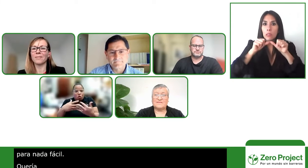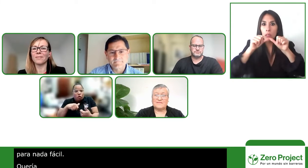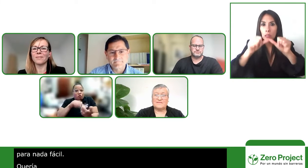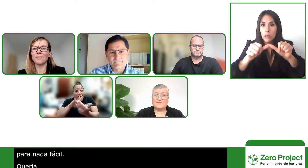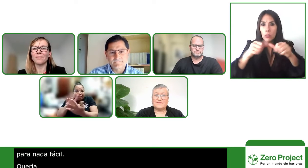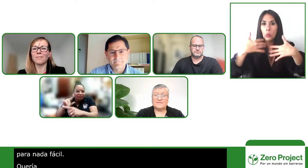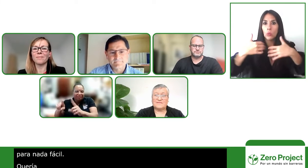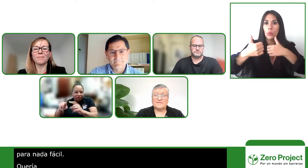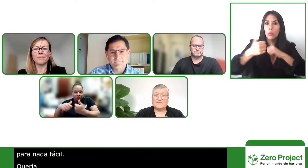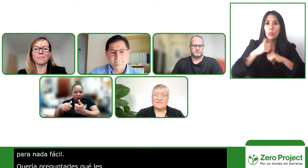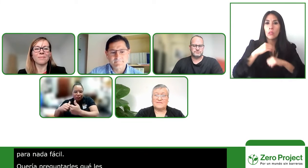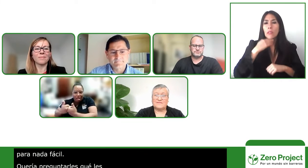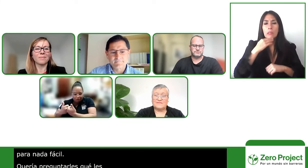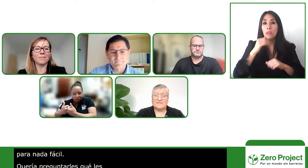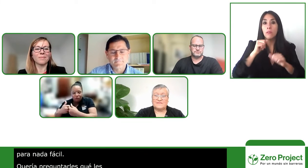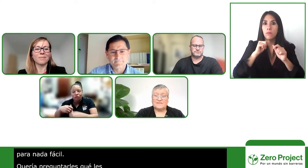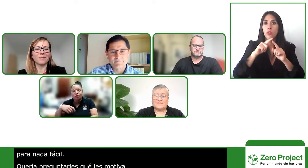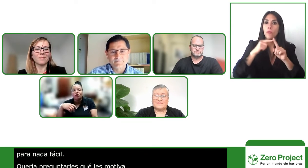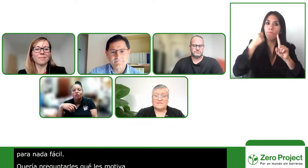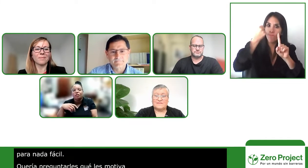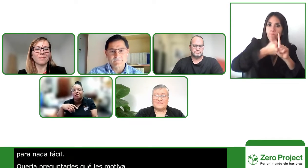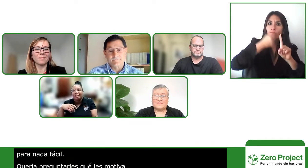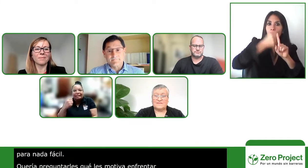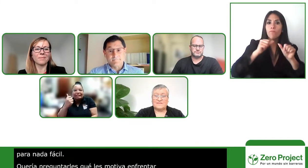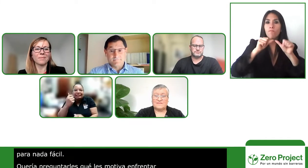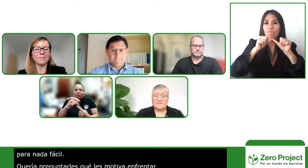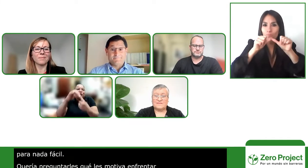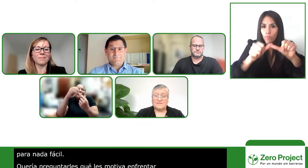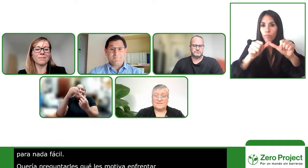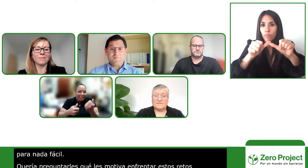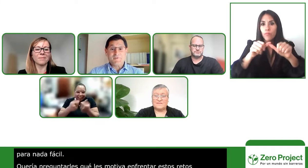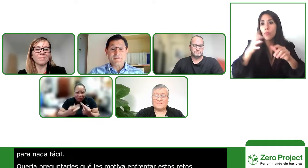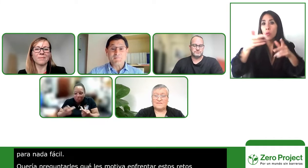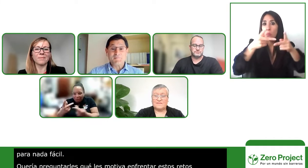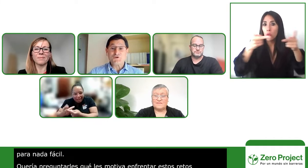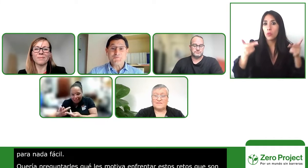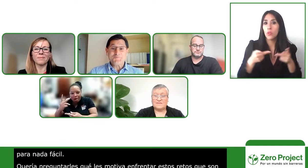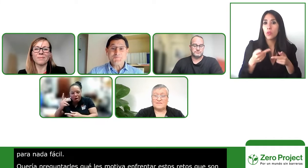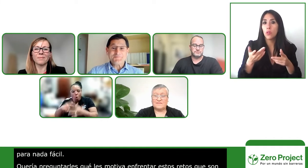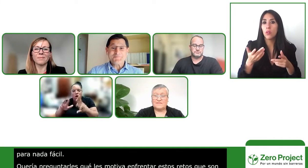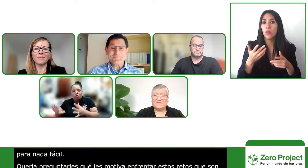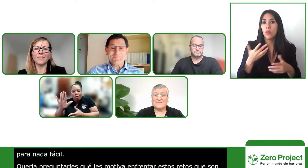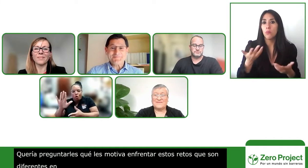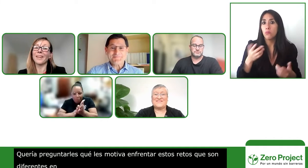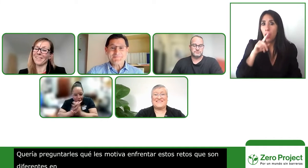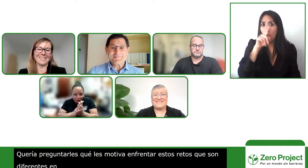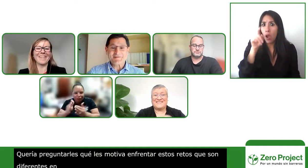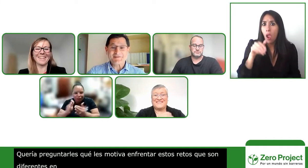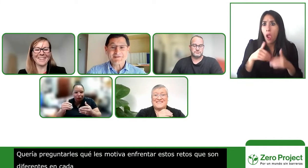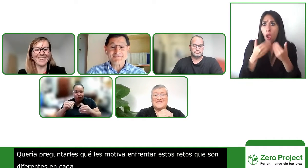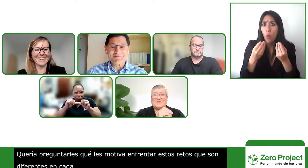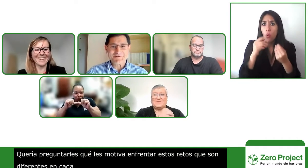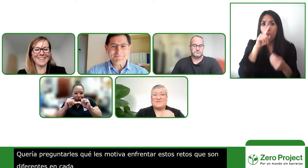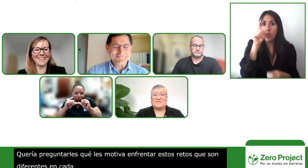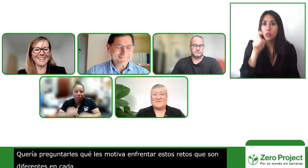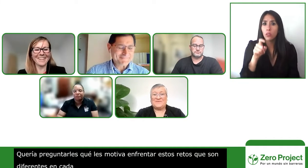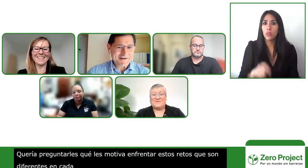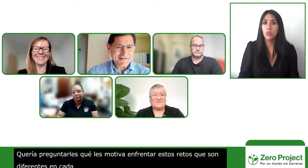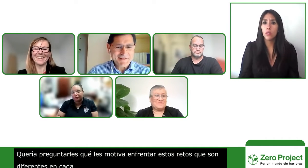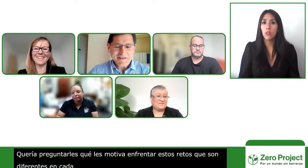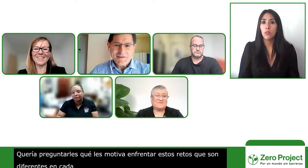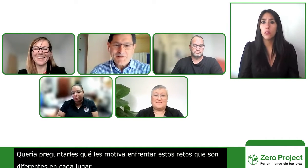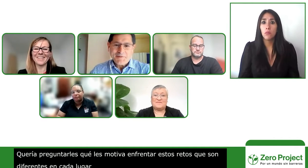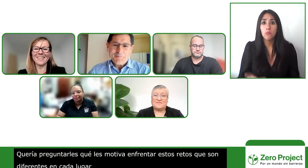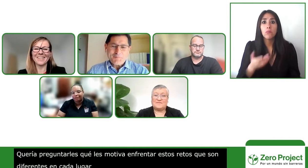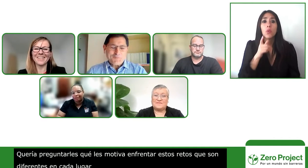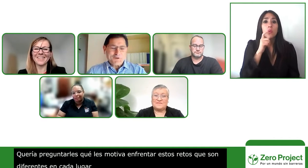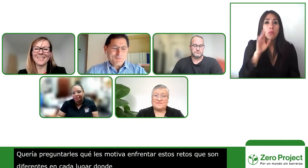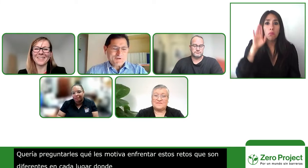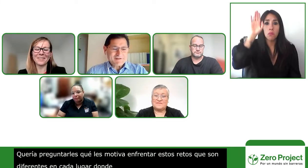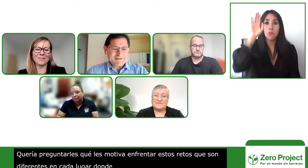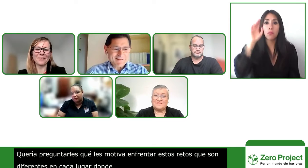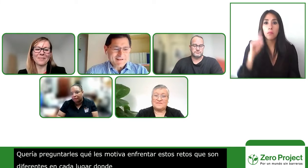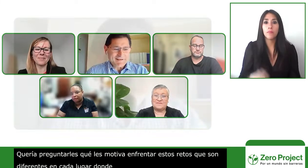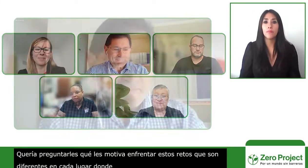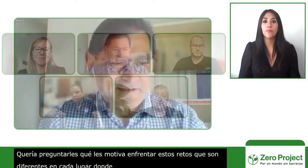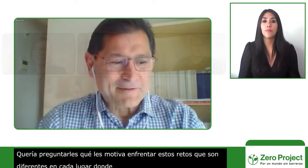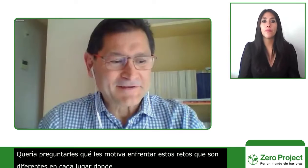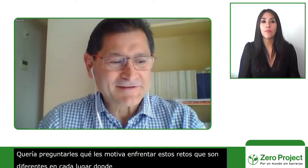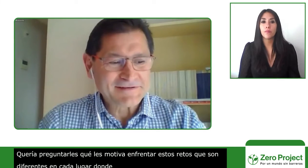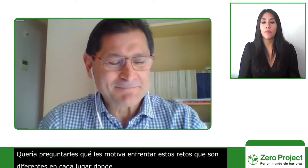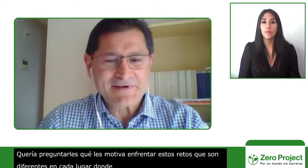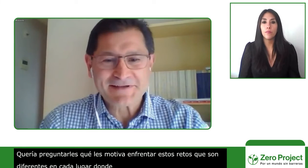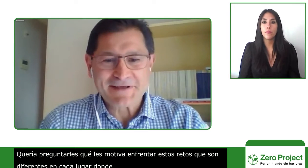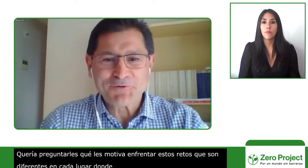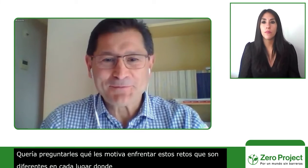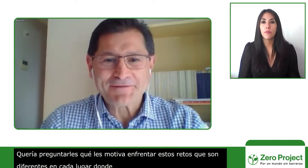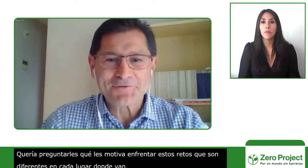are different on every place you go or visit yes okay i'll start then